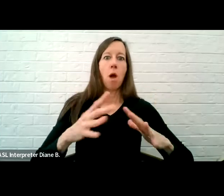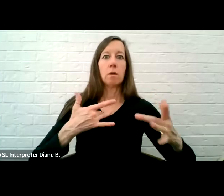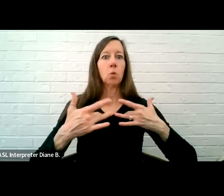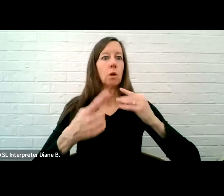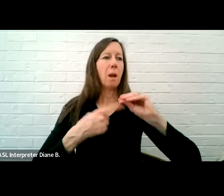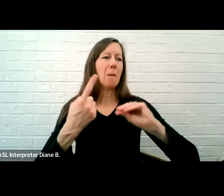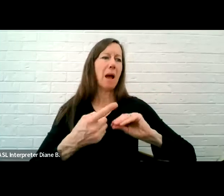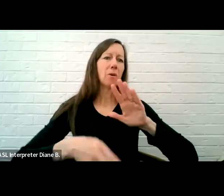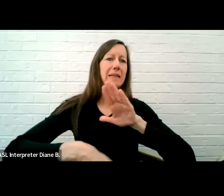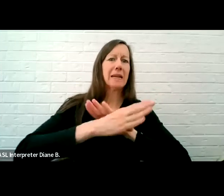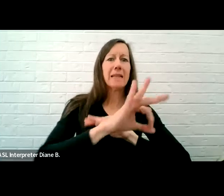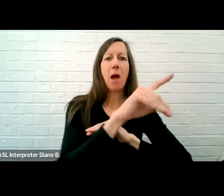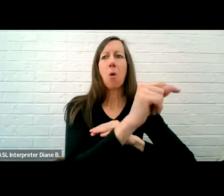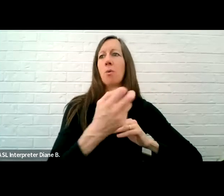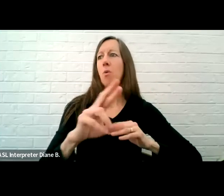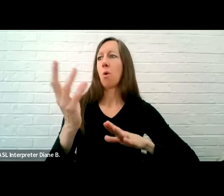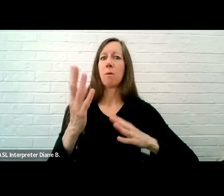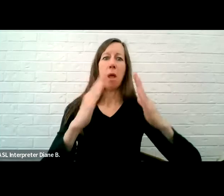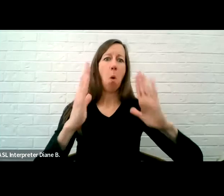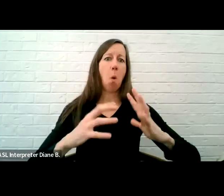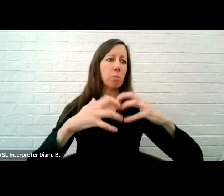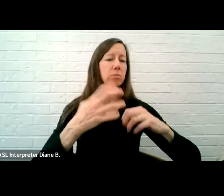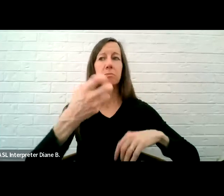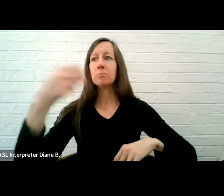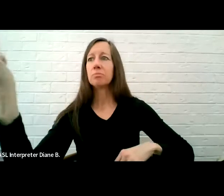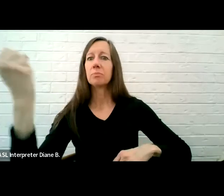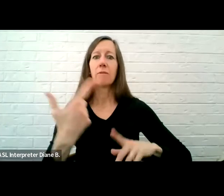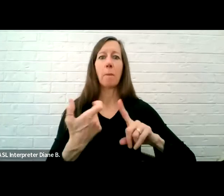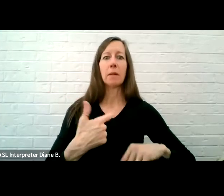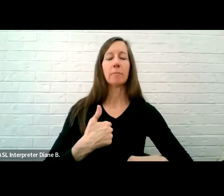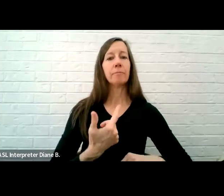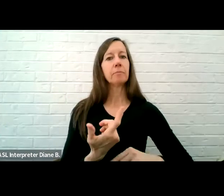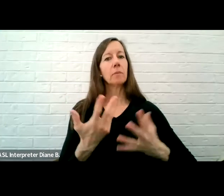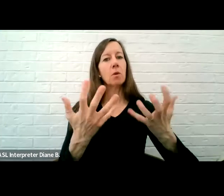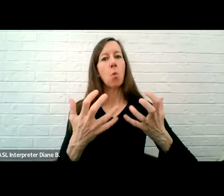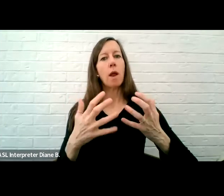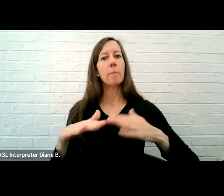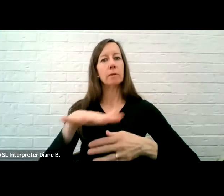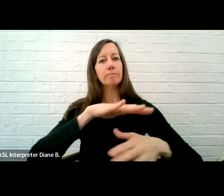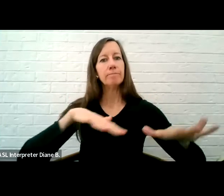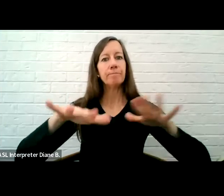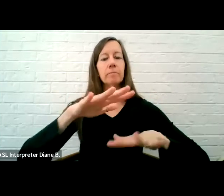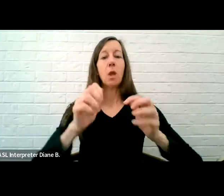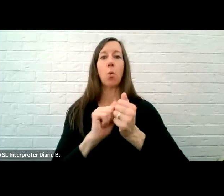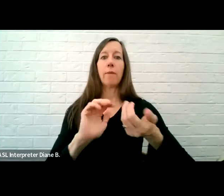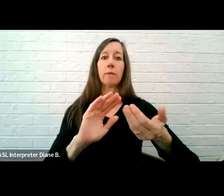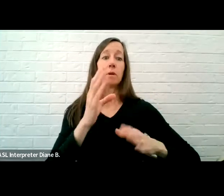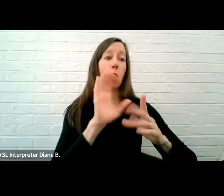It means living somewhere that is in keeping with your culture and having access to services, schools, and employment.